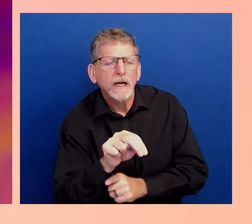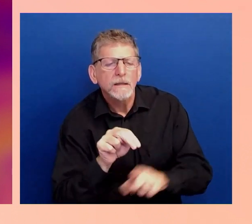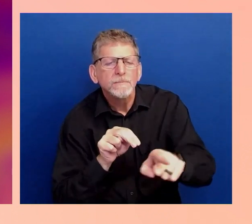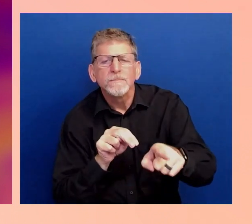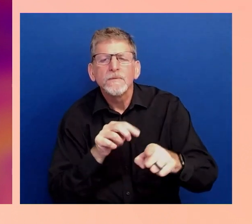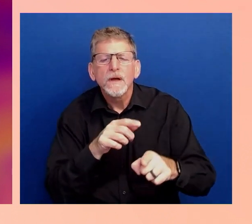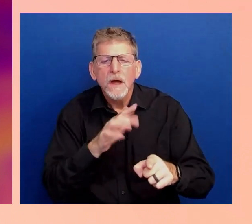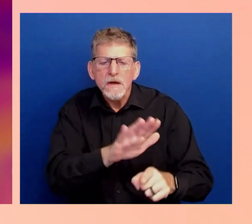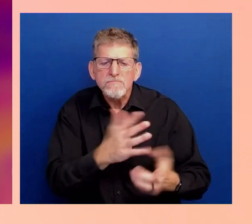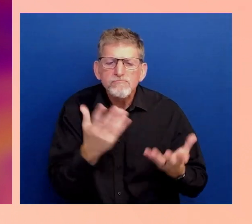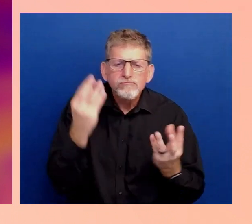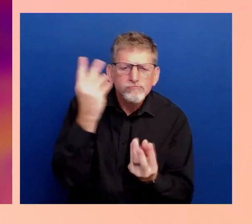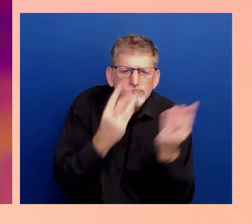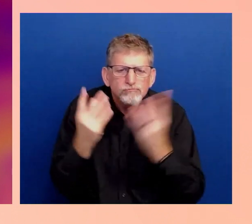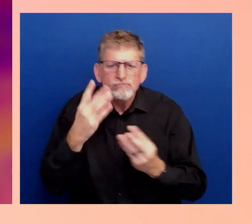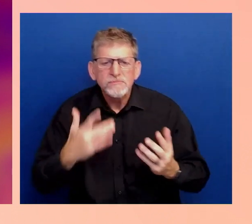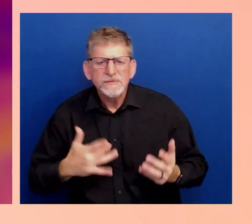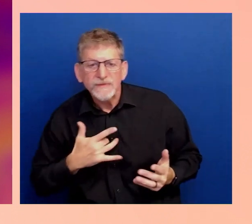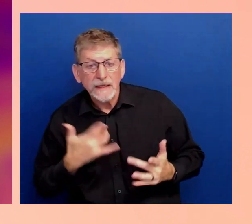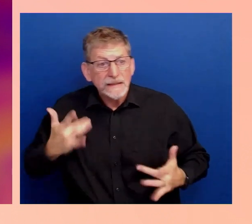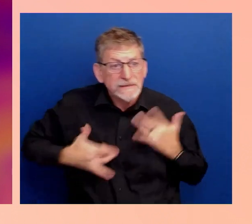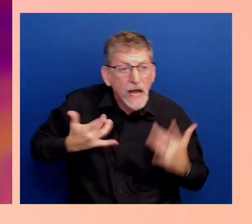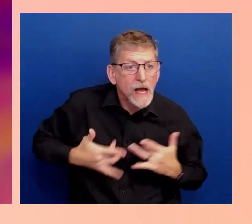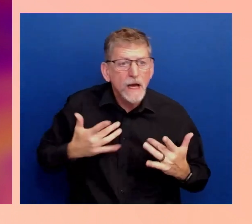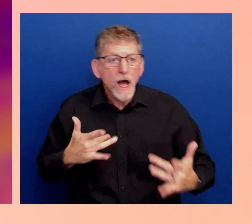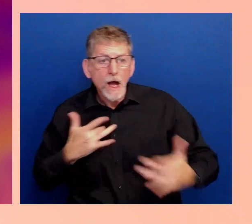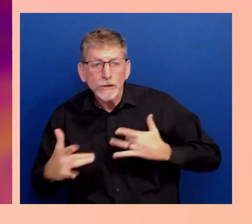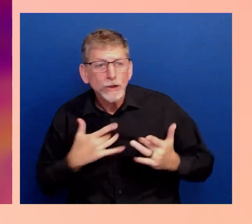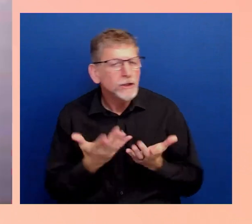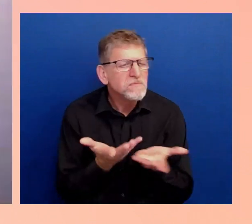I'm feeling like Doug was saying,